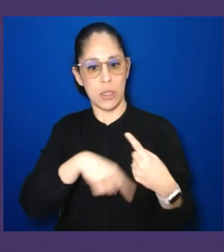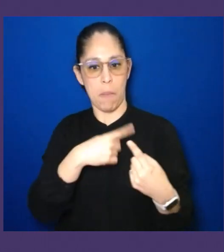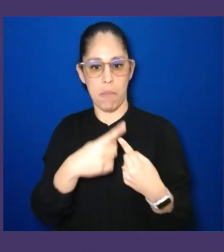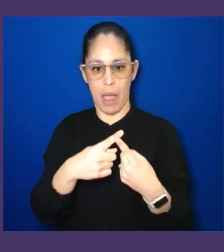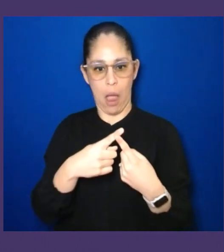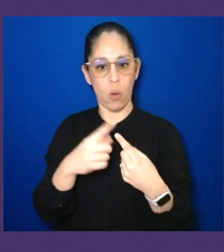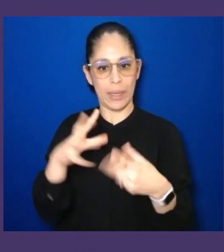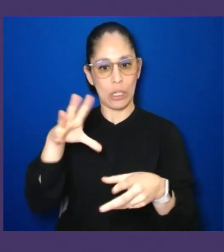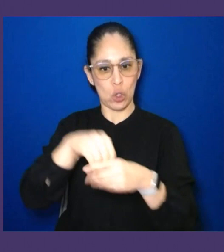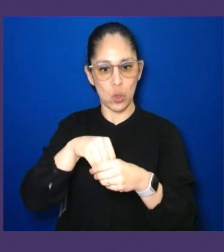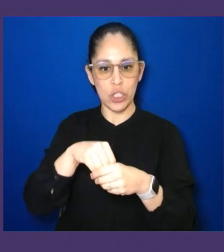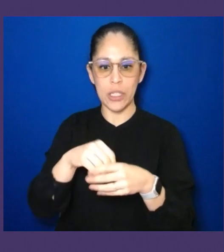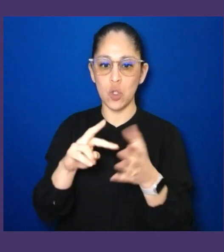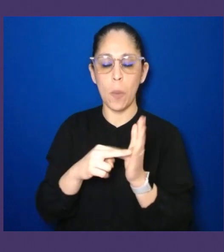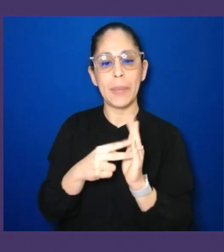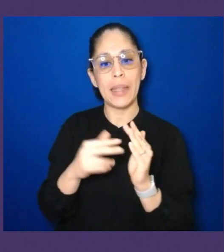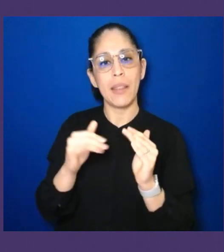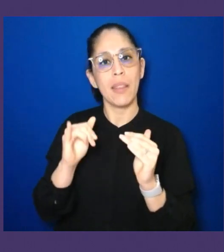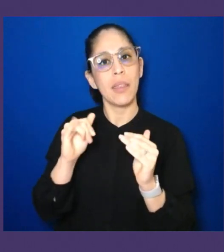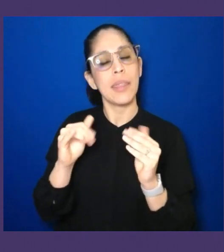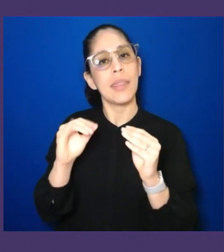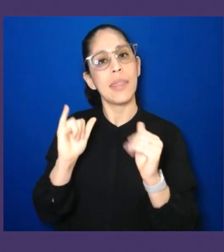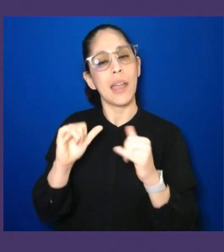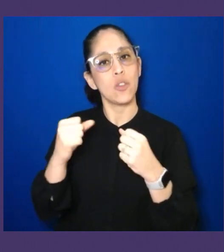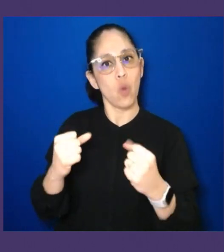and then making sure that workplace practices and policies